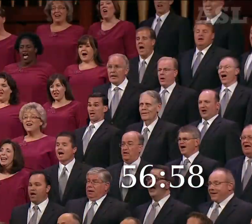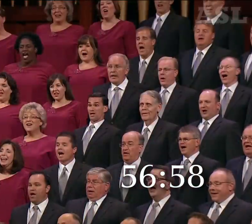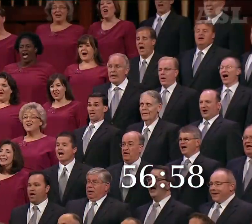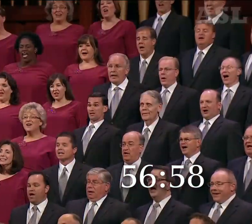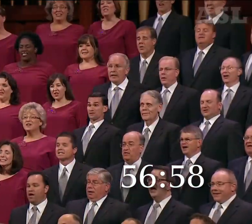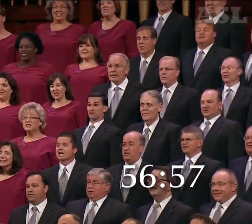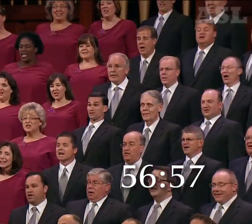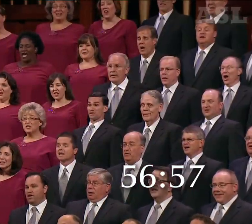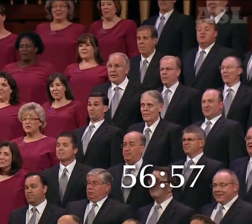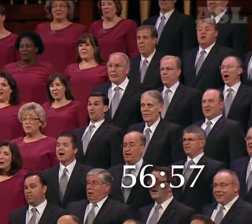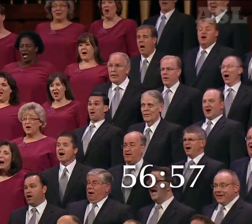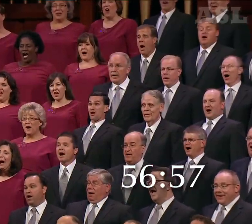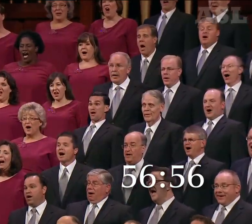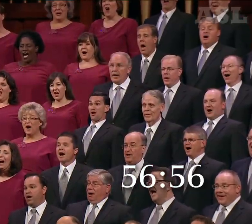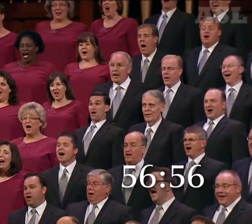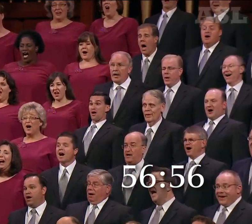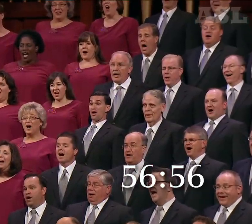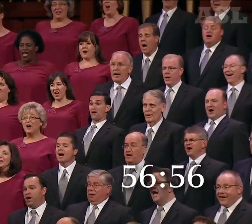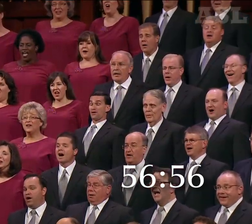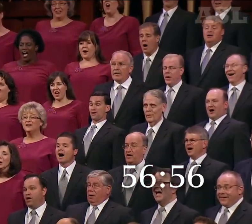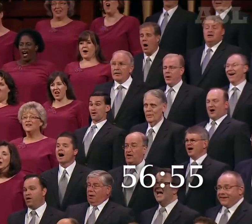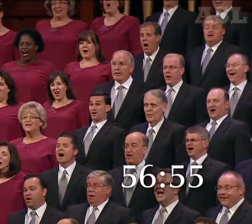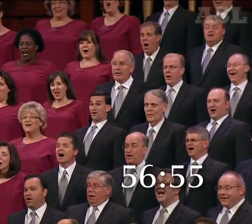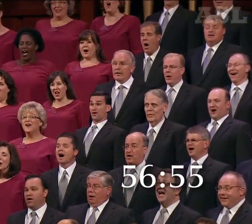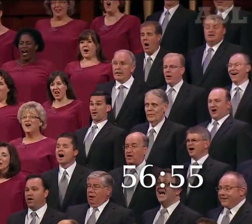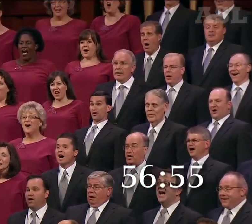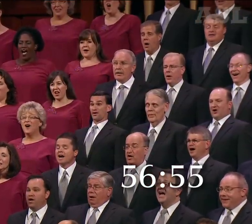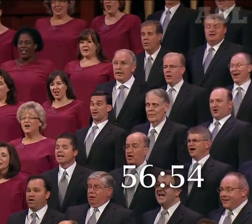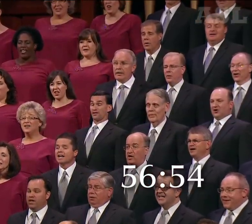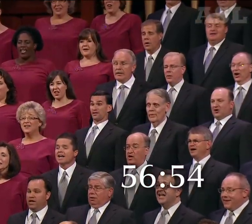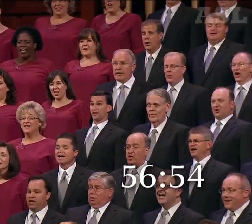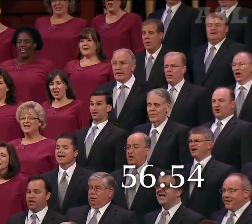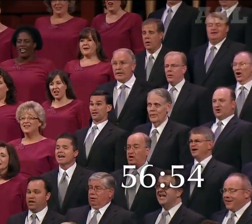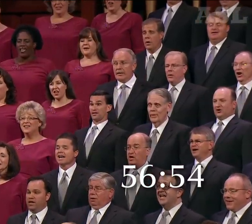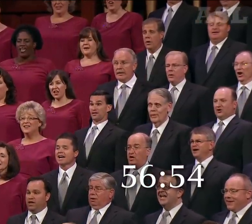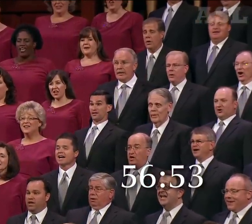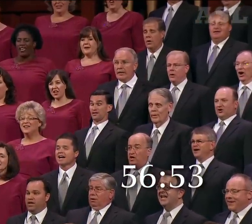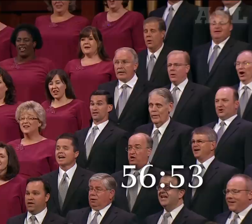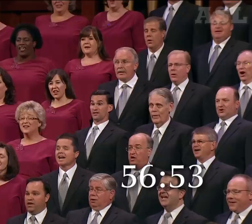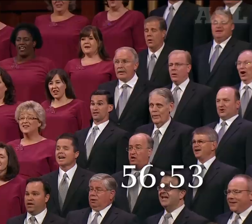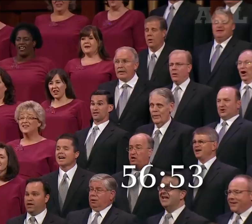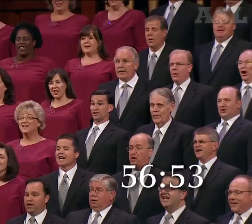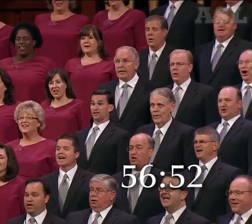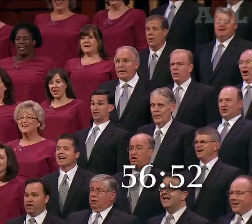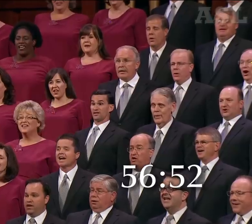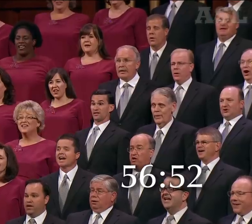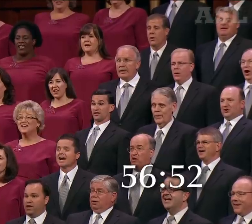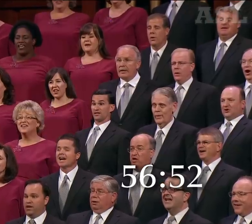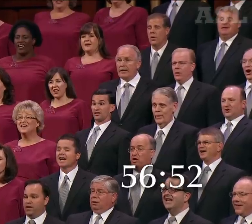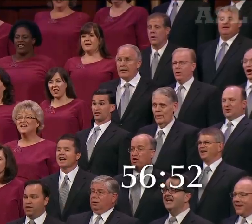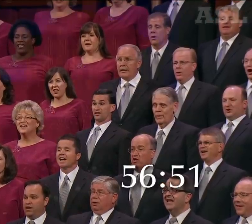THIS IS THE ENGLISH CLOSED CAPTION CHANNEL OF THE CHURCH OF JESUS CHRIST OF LATTER-DAY SAINTS.